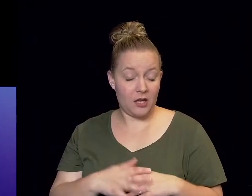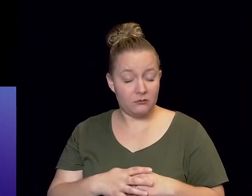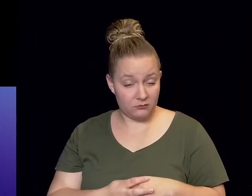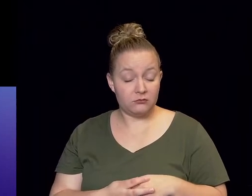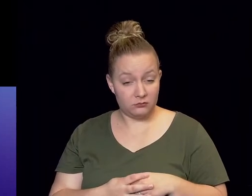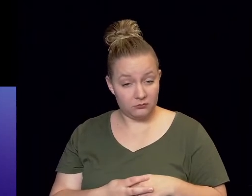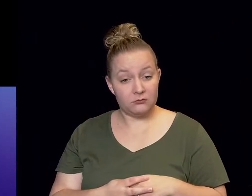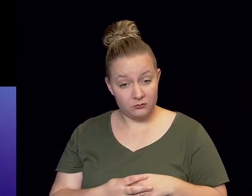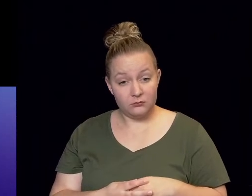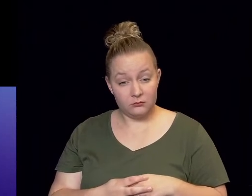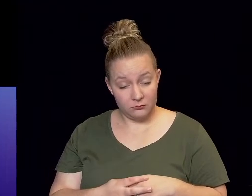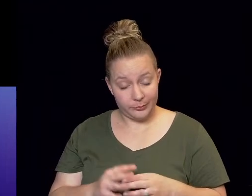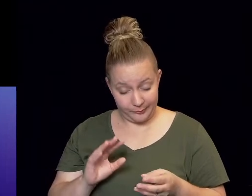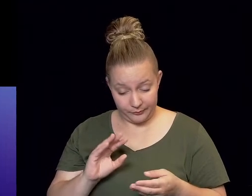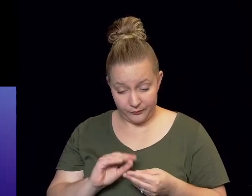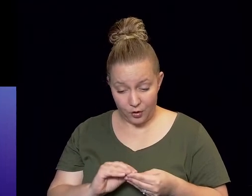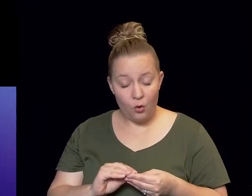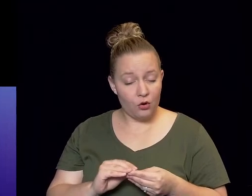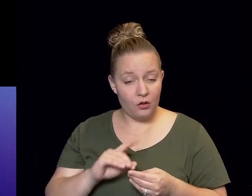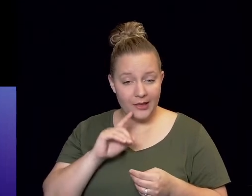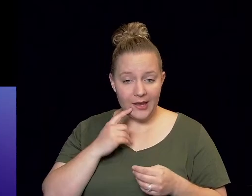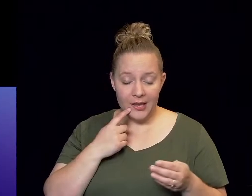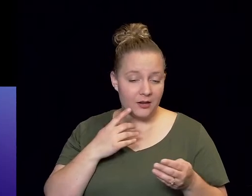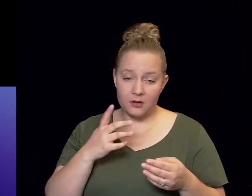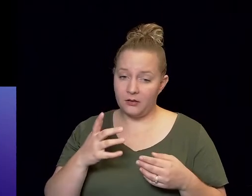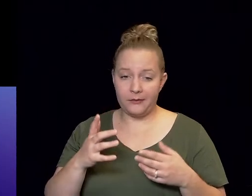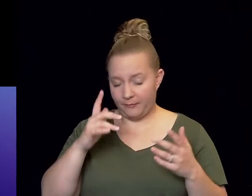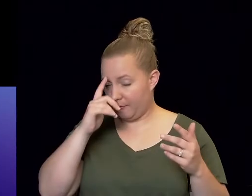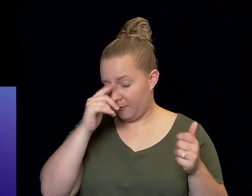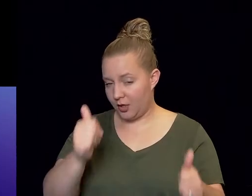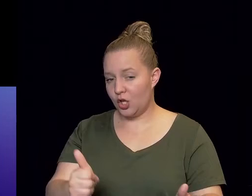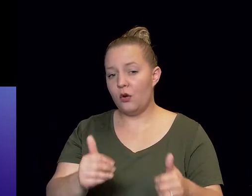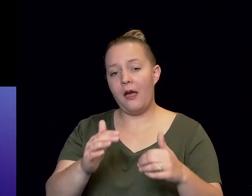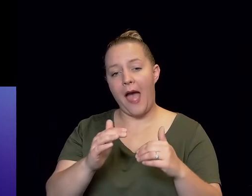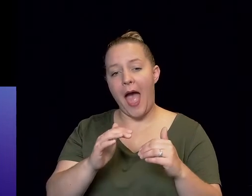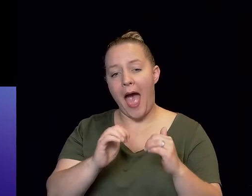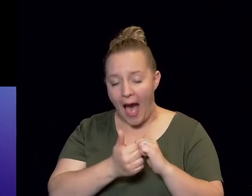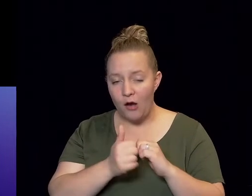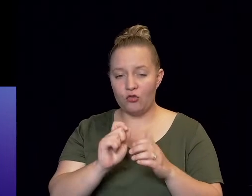or total candy, however you want to write it. But, I don't know how much candy we started with.